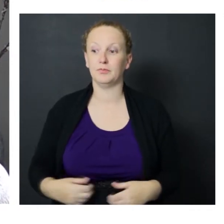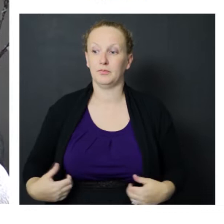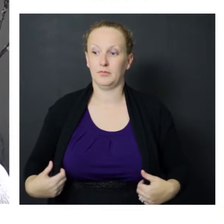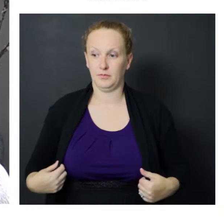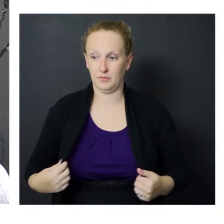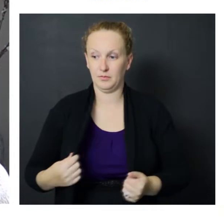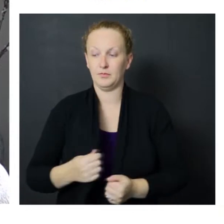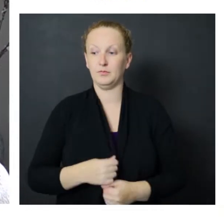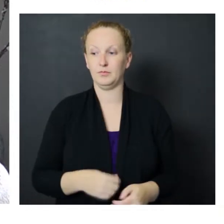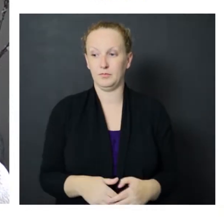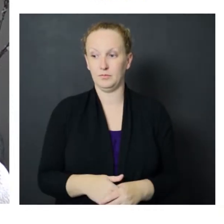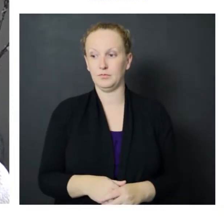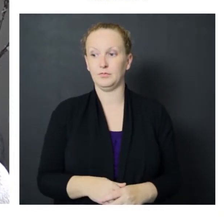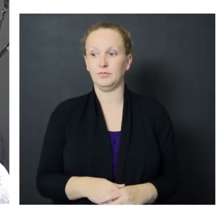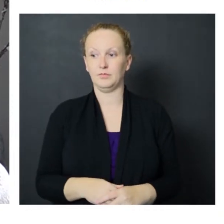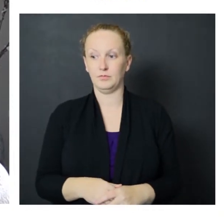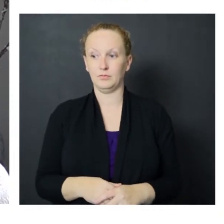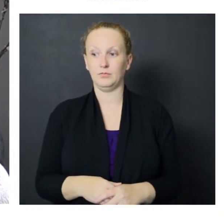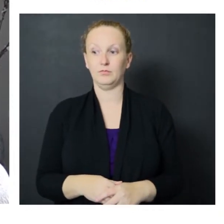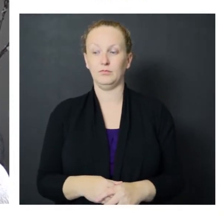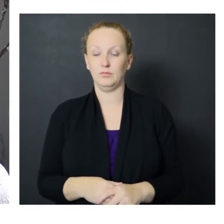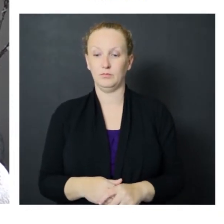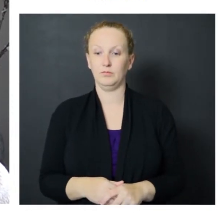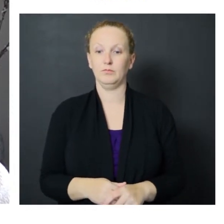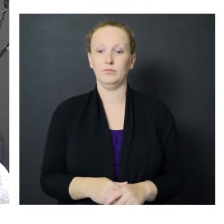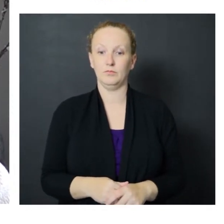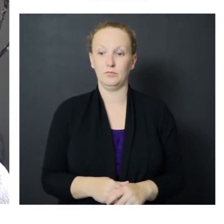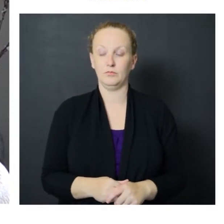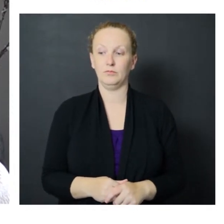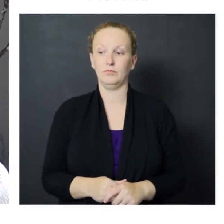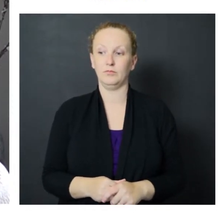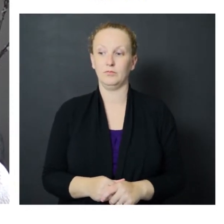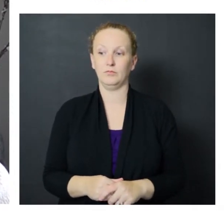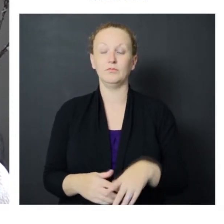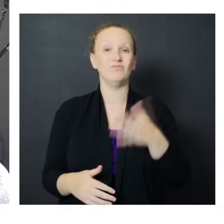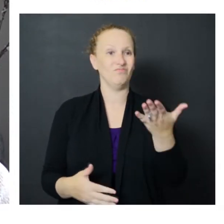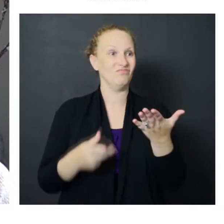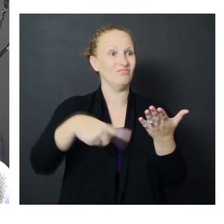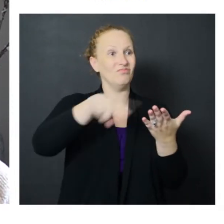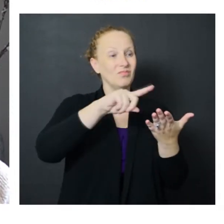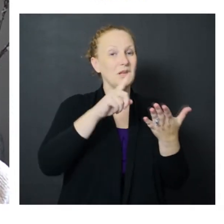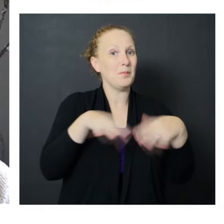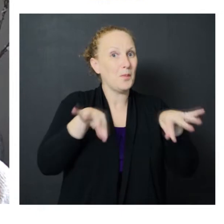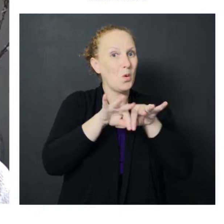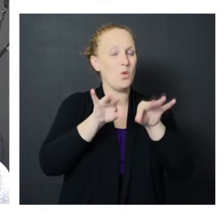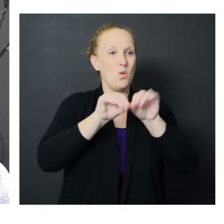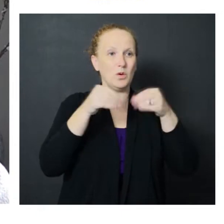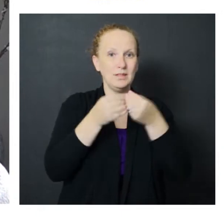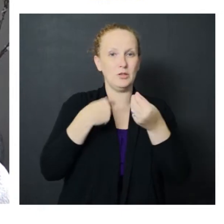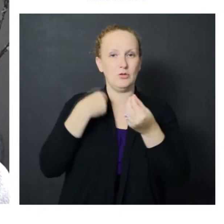actually is it a bested, ah, part of healthcare, not just of the interpreting of